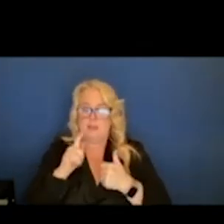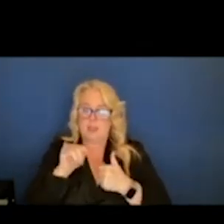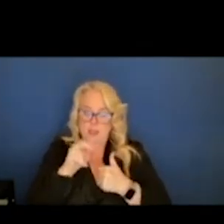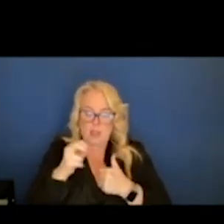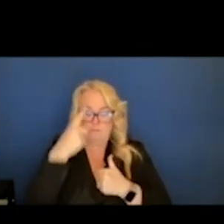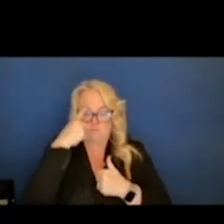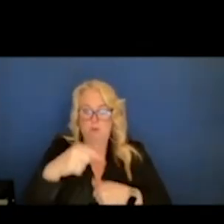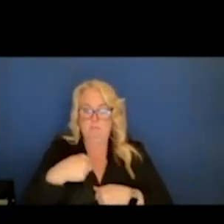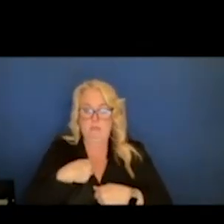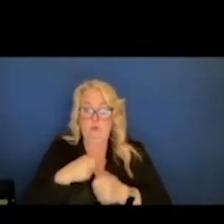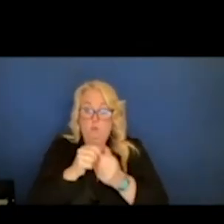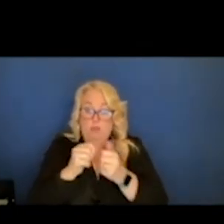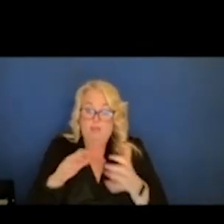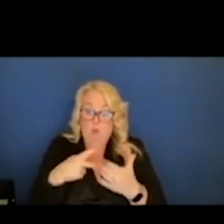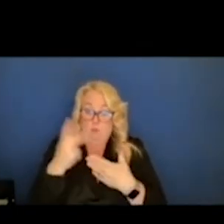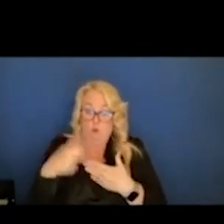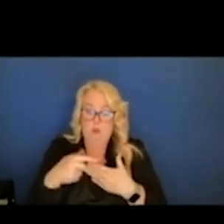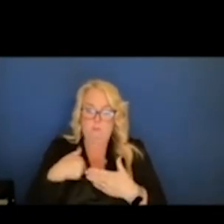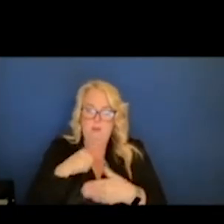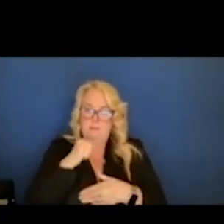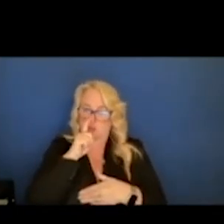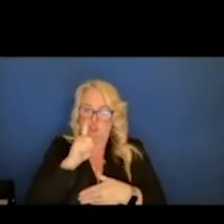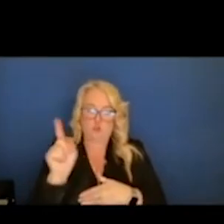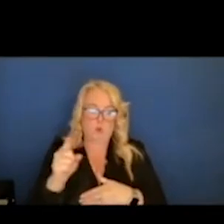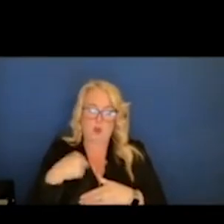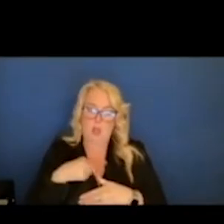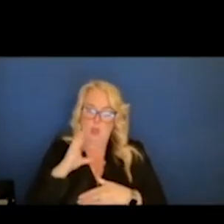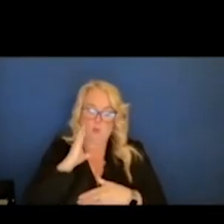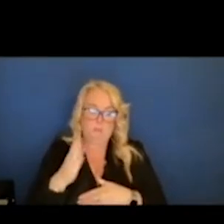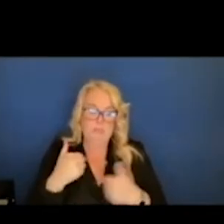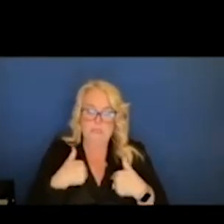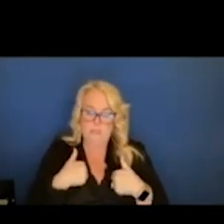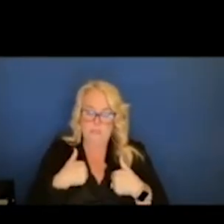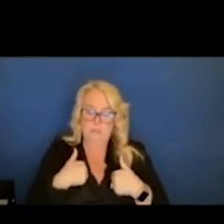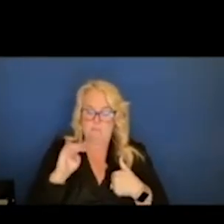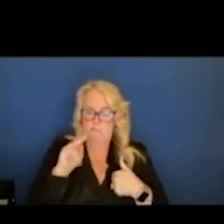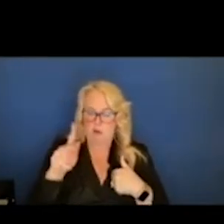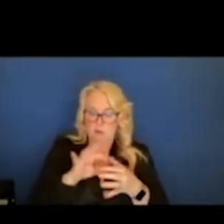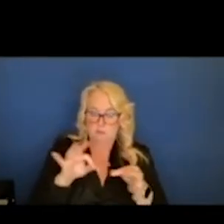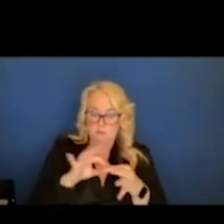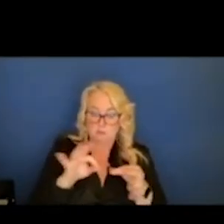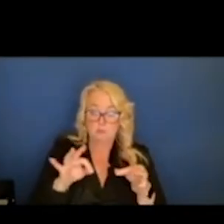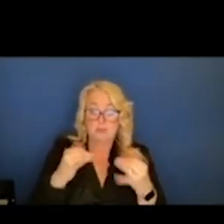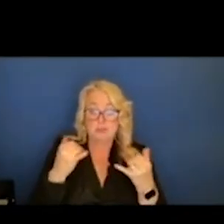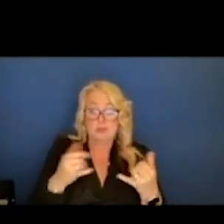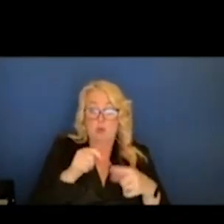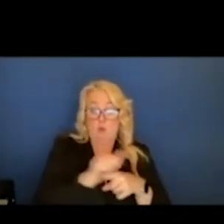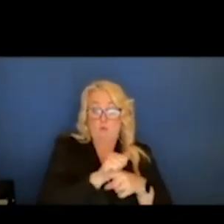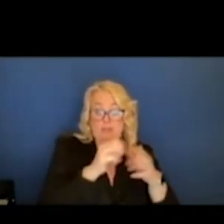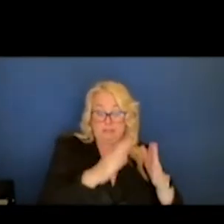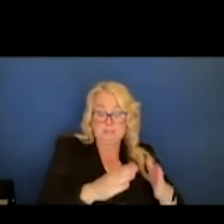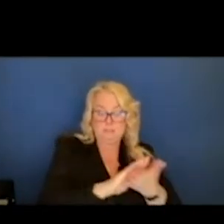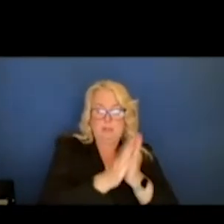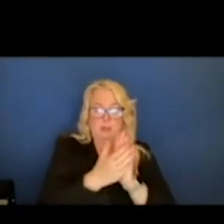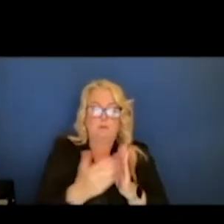[the program], I’m not sure where I’d be.” He’s now transitioned from an apprentice to a full-time